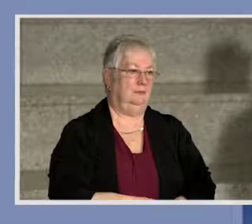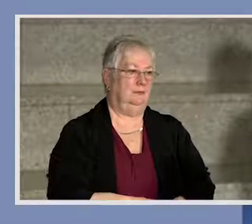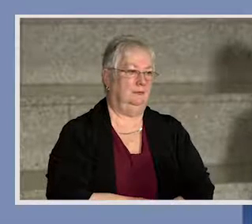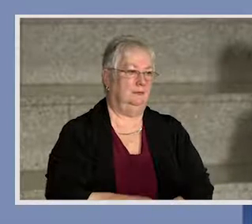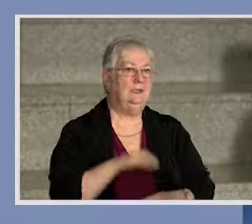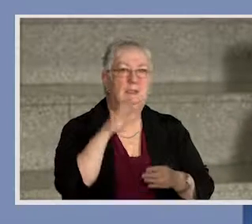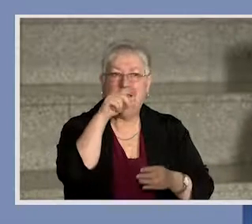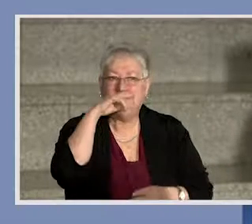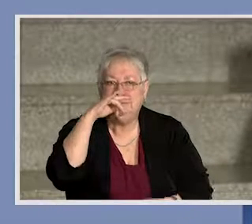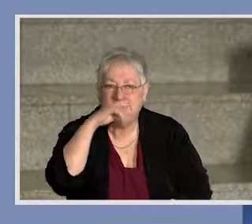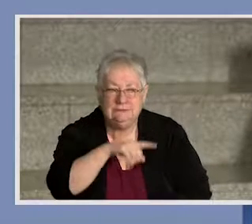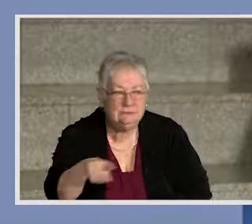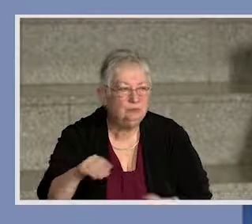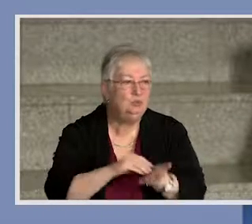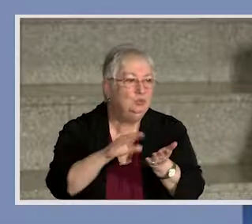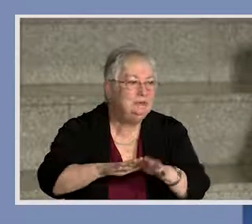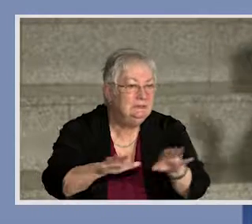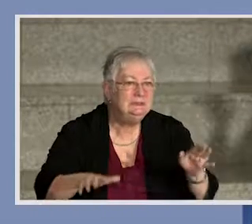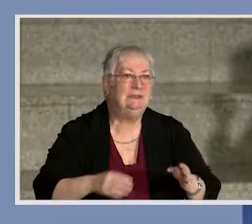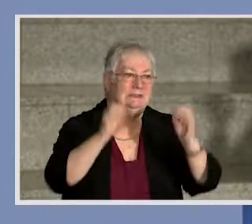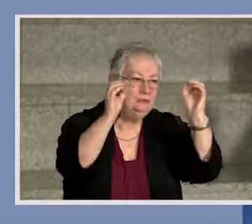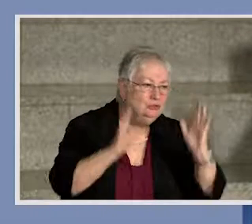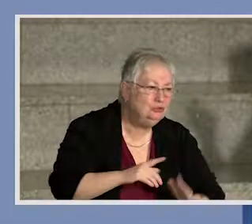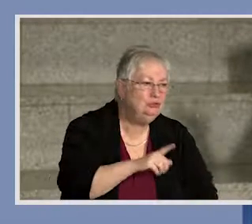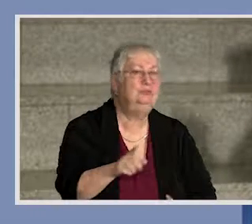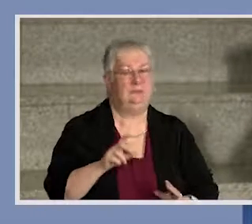THAT WE HAVE IN THE DISTRICT OF COLUMBIA AND THAT IS VERY GOOD